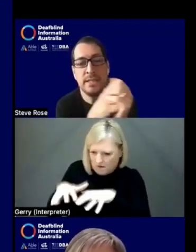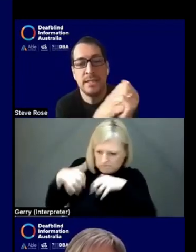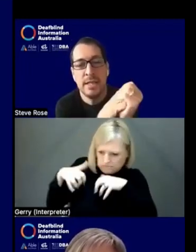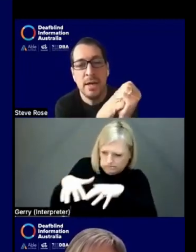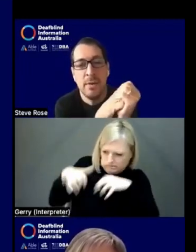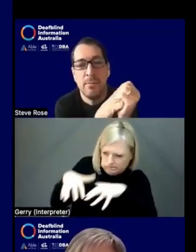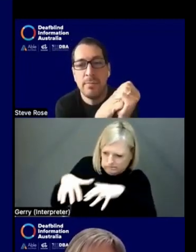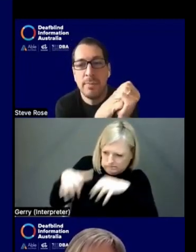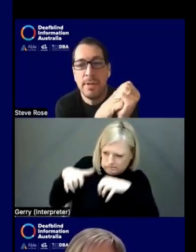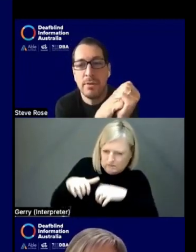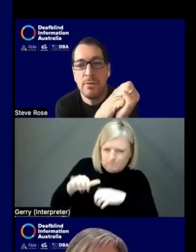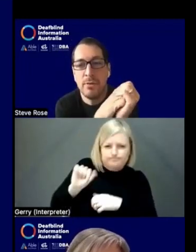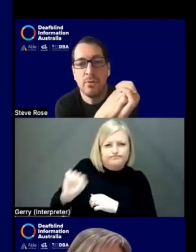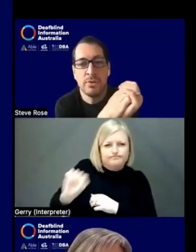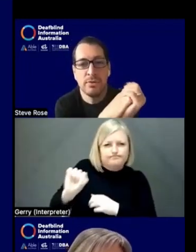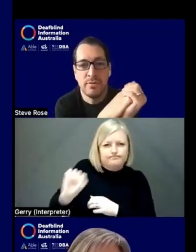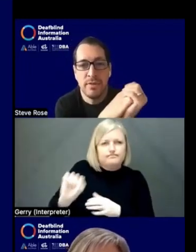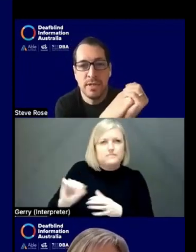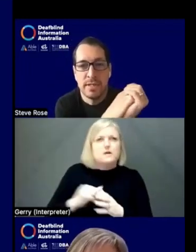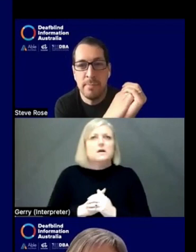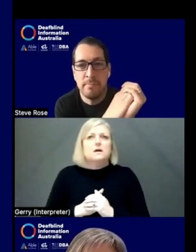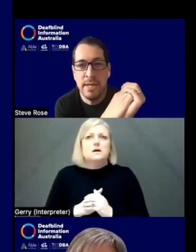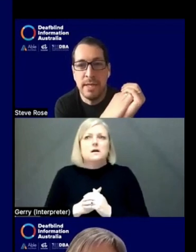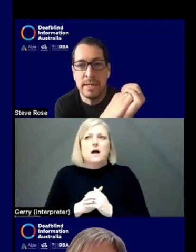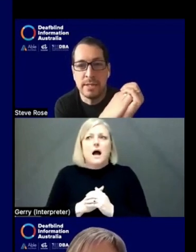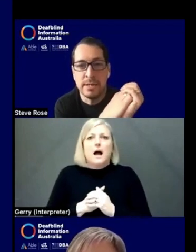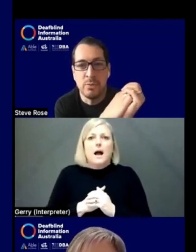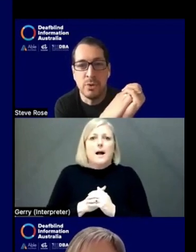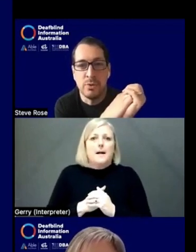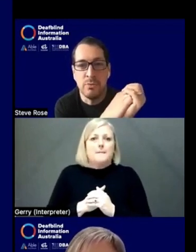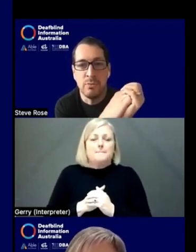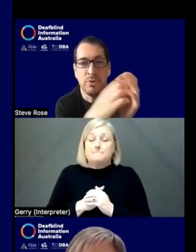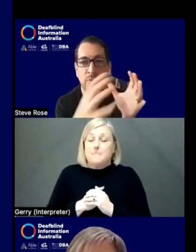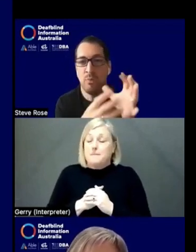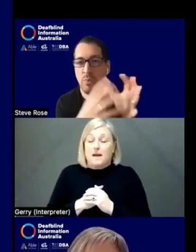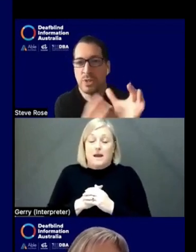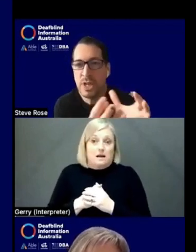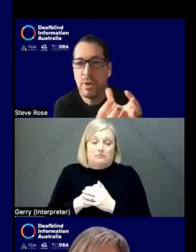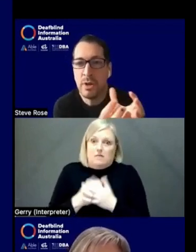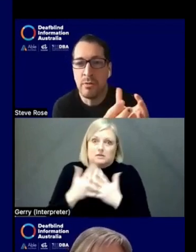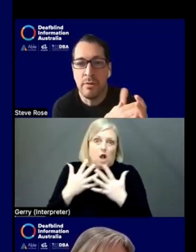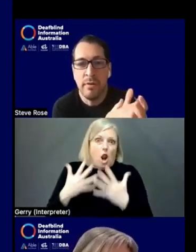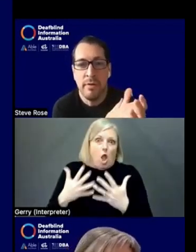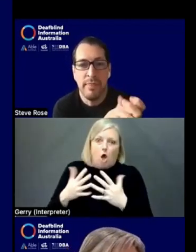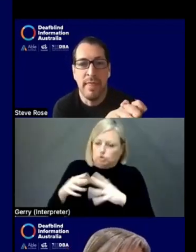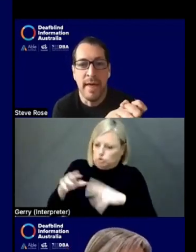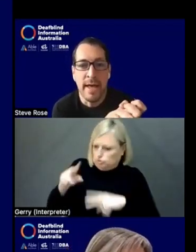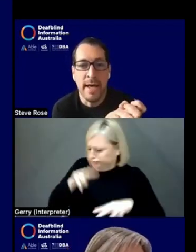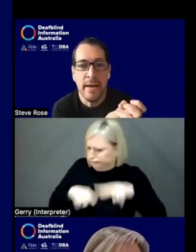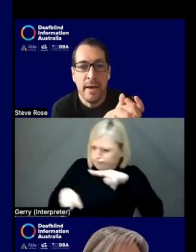probably all sorts of things to unpick as to what's going on there.